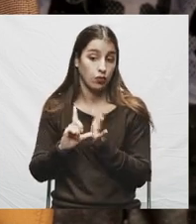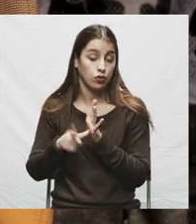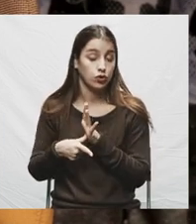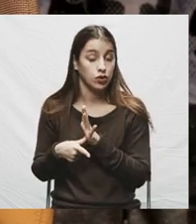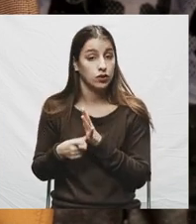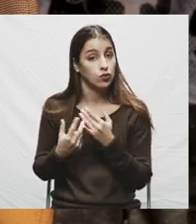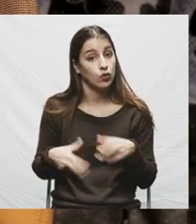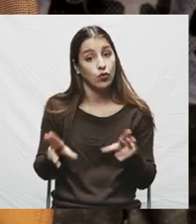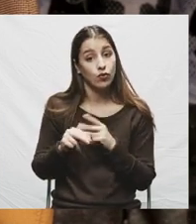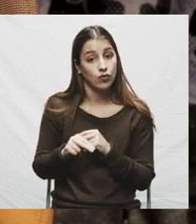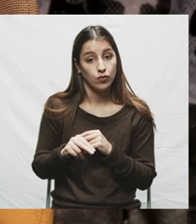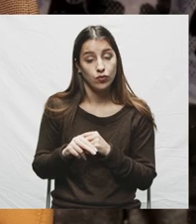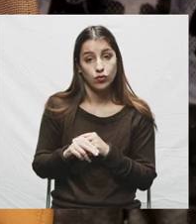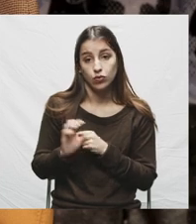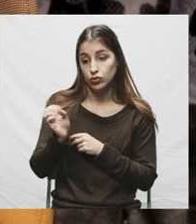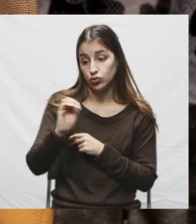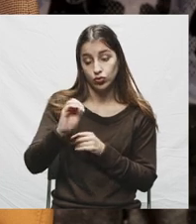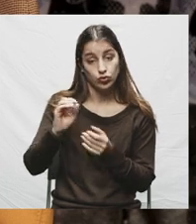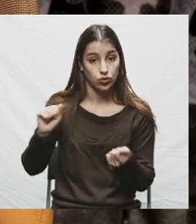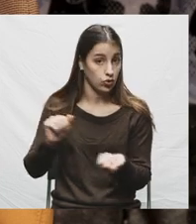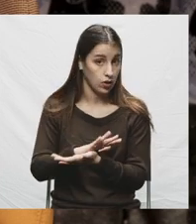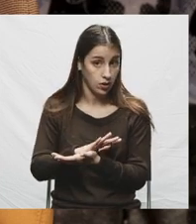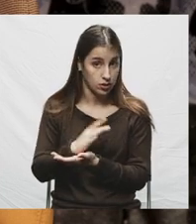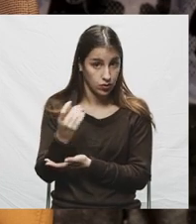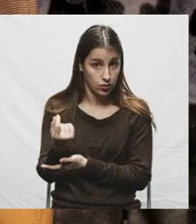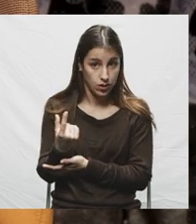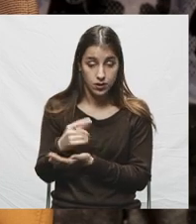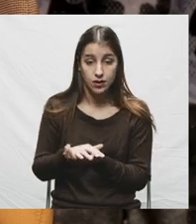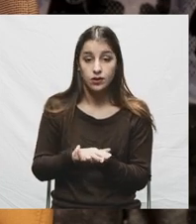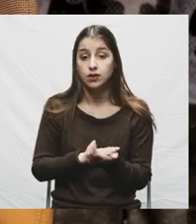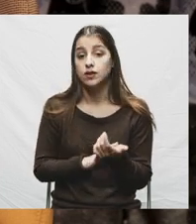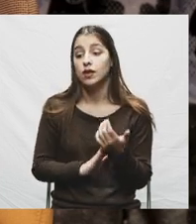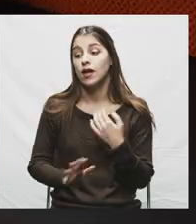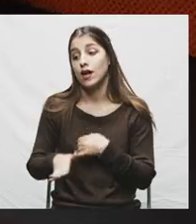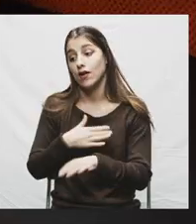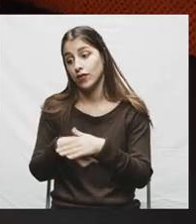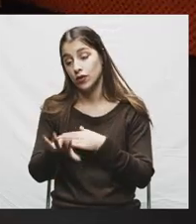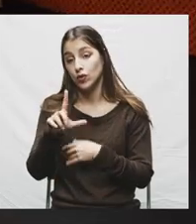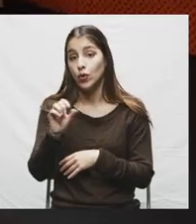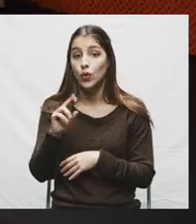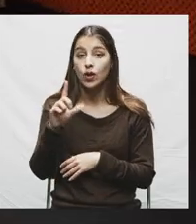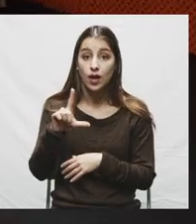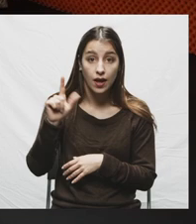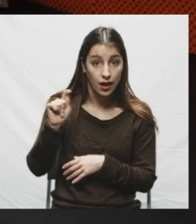And it’s a project that almost doesn’t come in the papers, because it’s made in Loulé, it’s made in Setúbal…